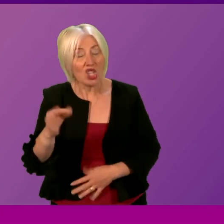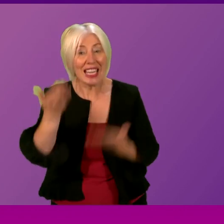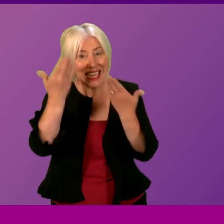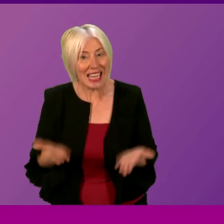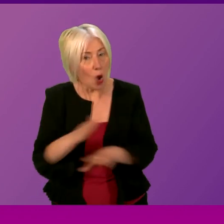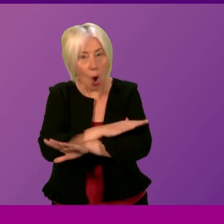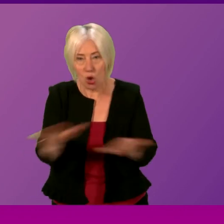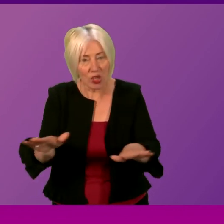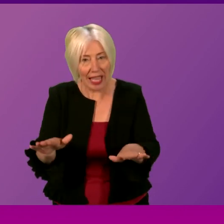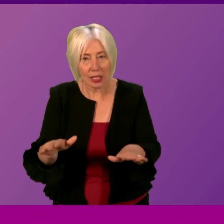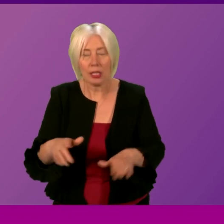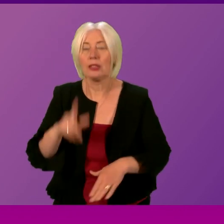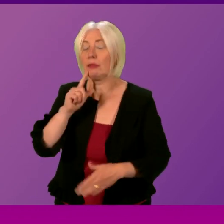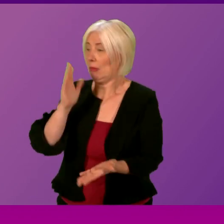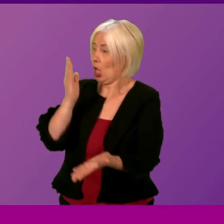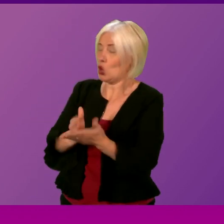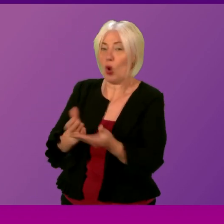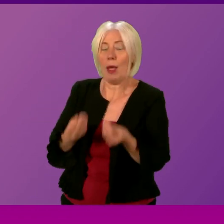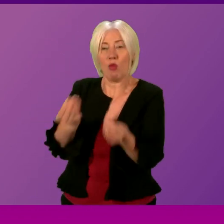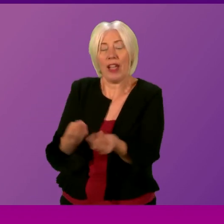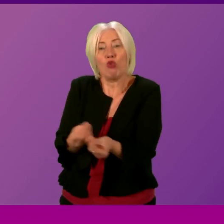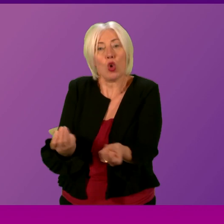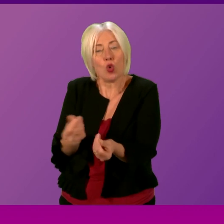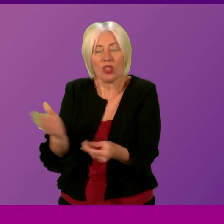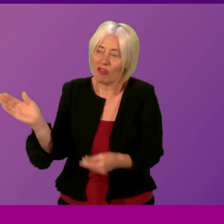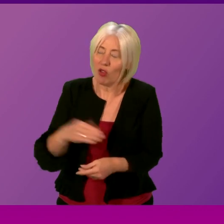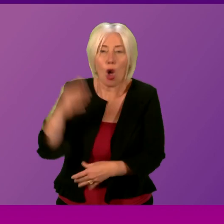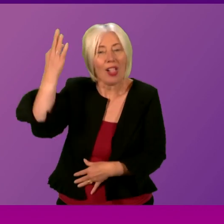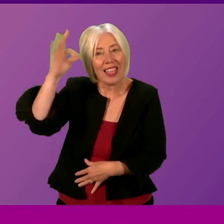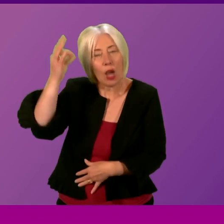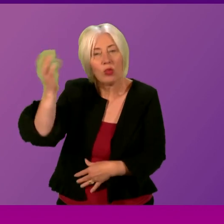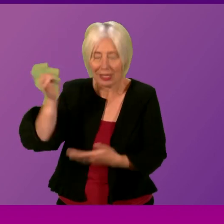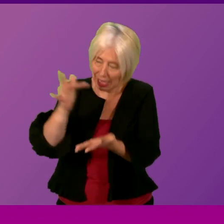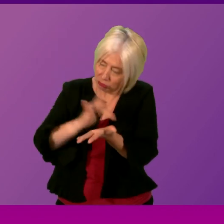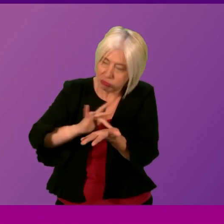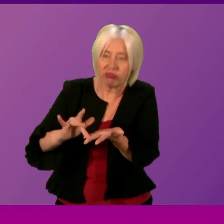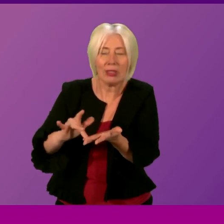When will he take urgent action and provide resource in order to allow all councils to write off those debts and stop the sheriff officers?